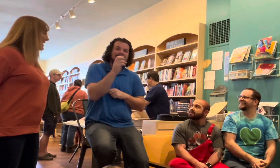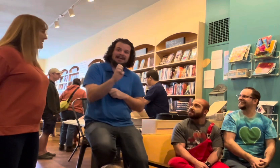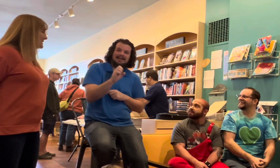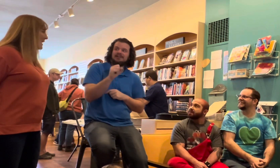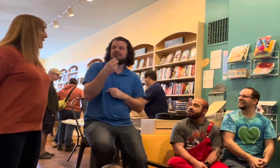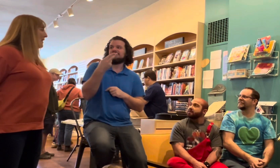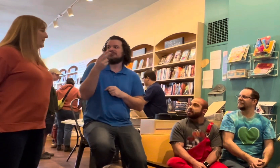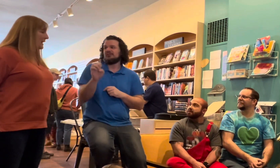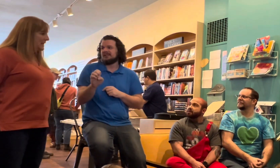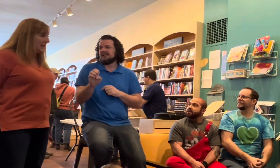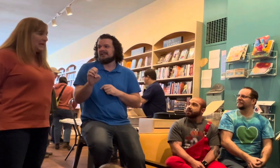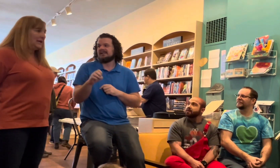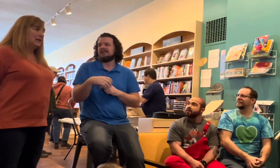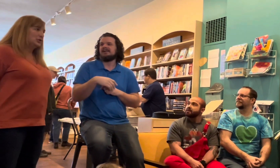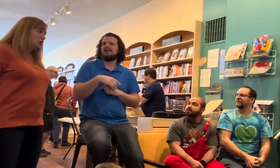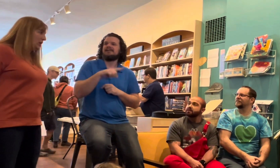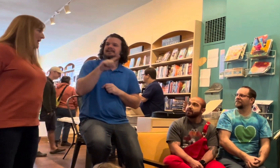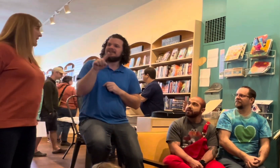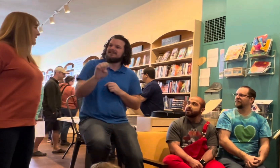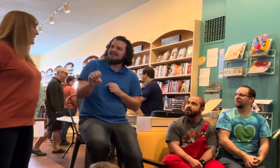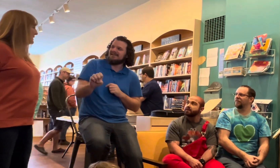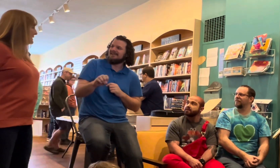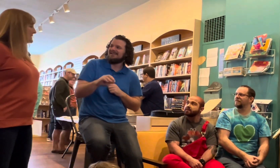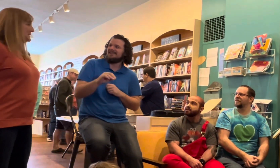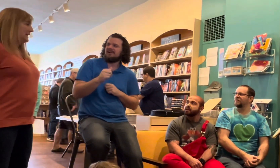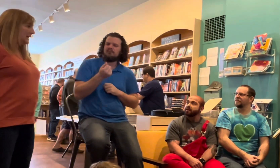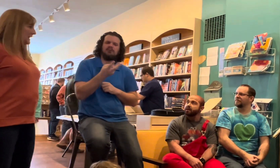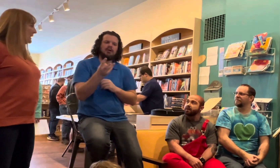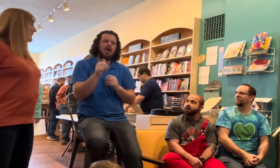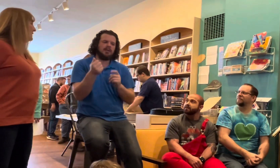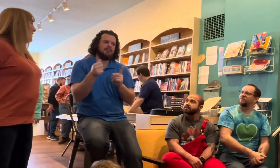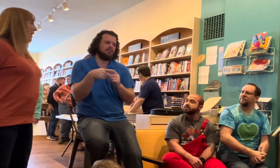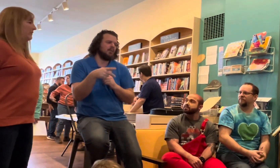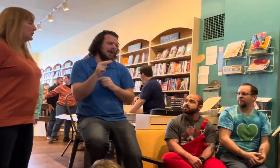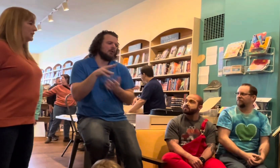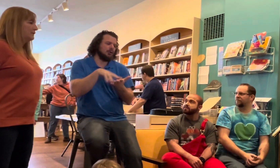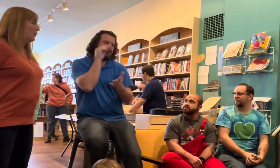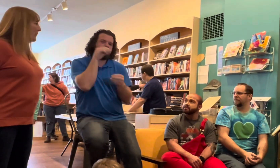because the he, she, ze... there's a few